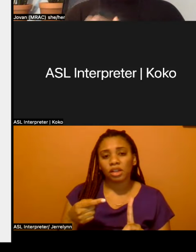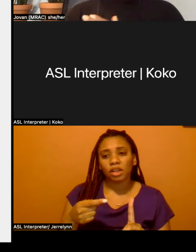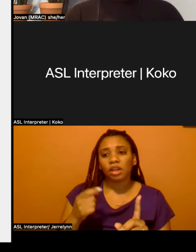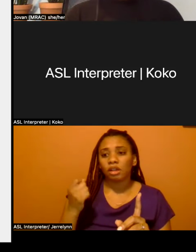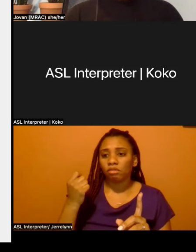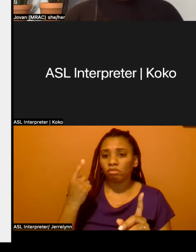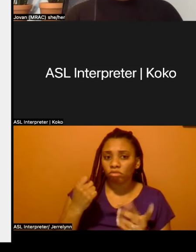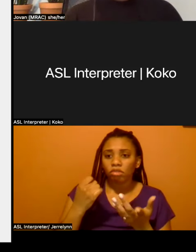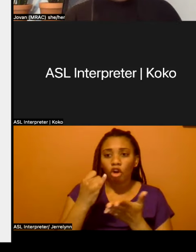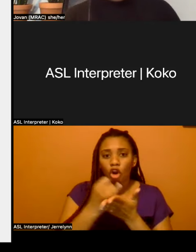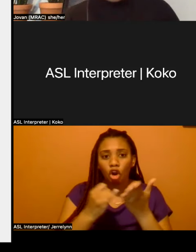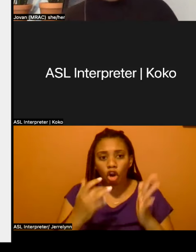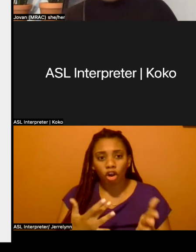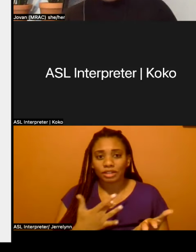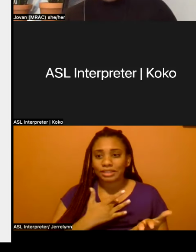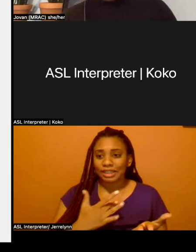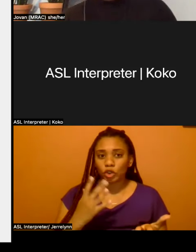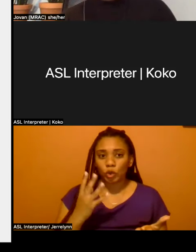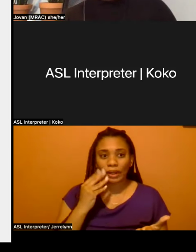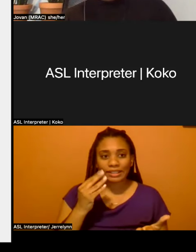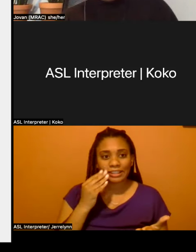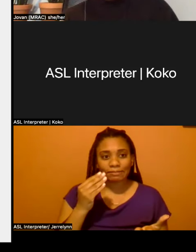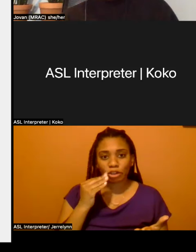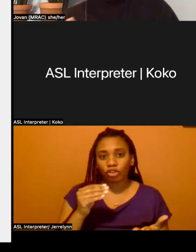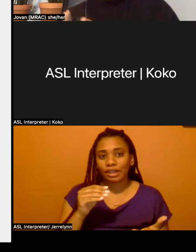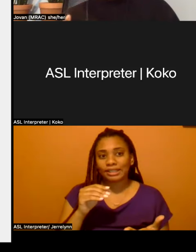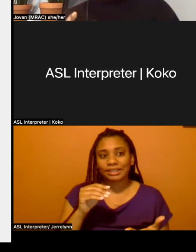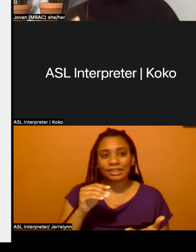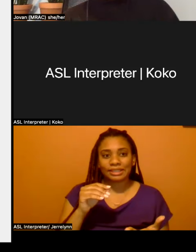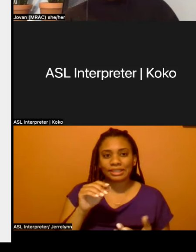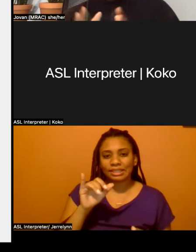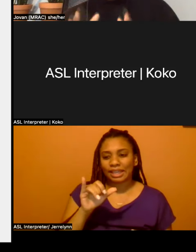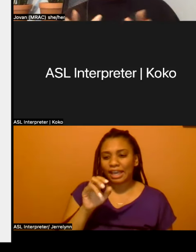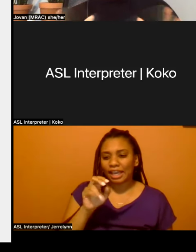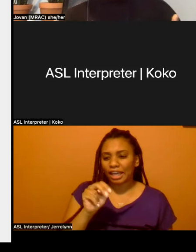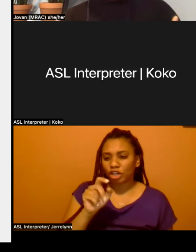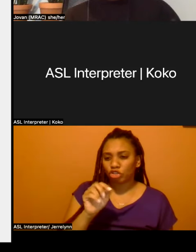intersecting identities or experiences will be represented in each grouping